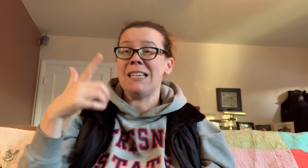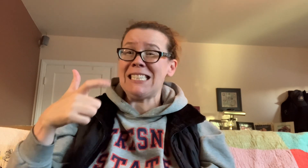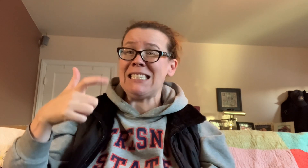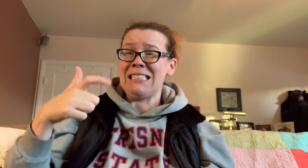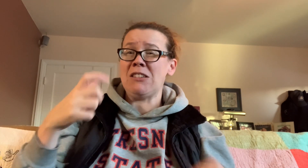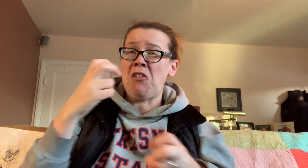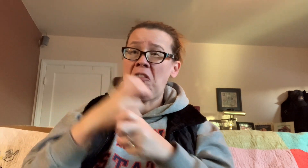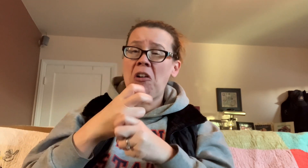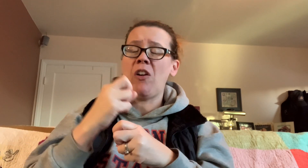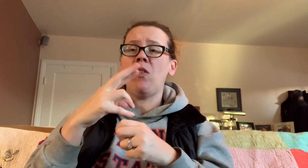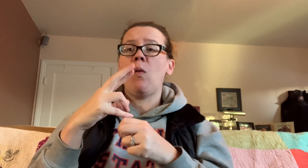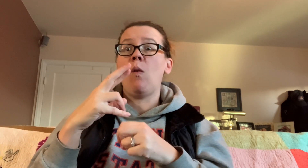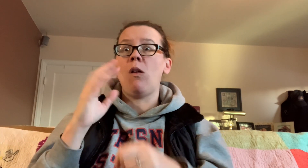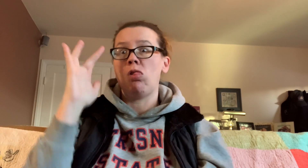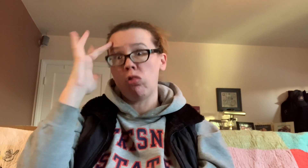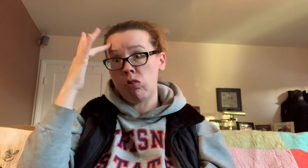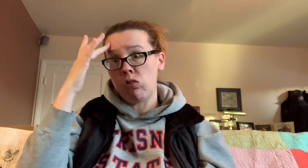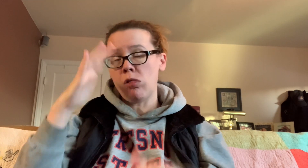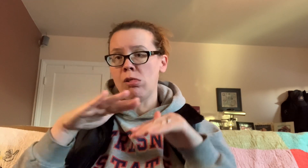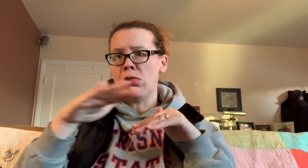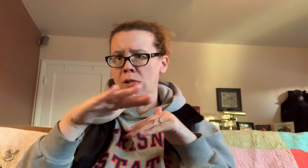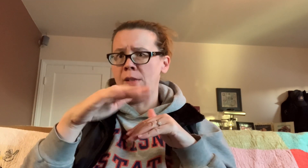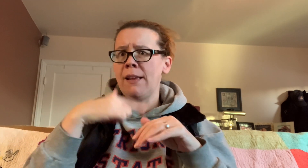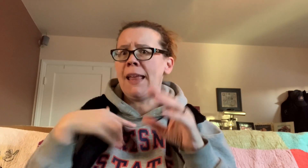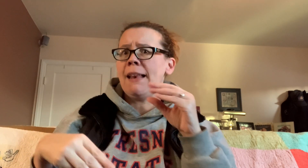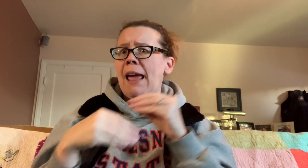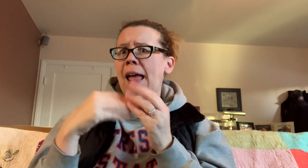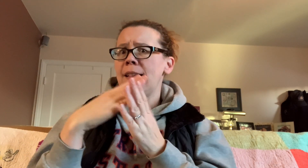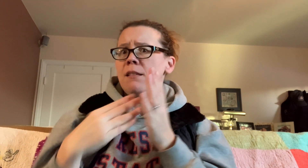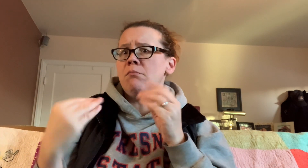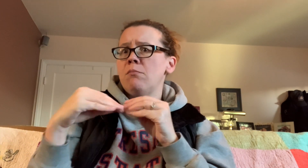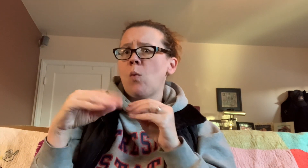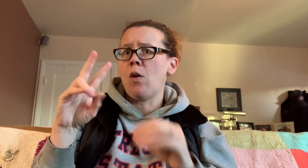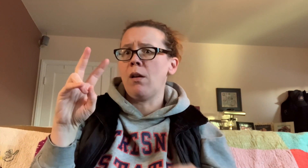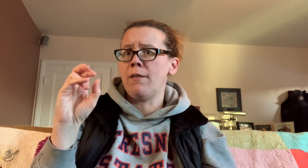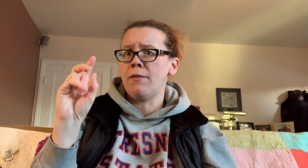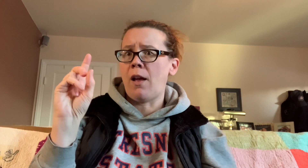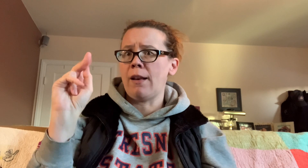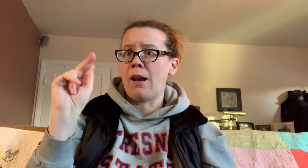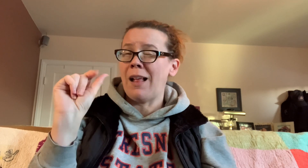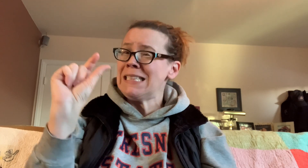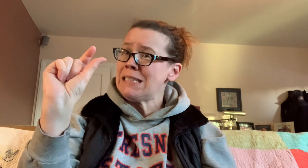Um, if the thickness of it is making spraying hard or you're annoyed with having, um,